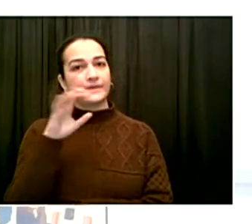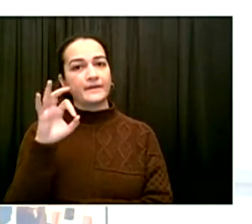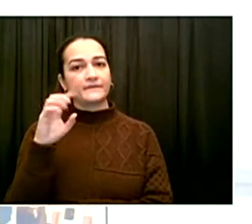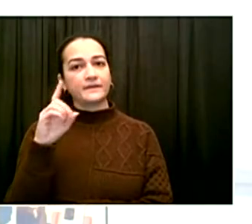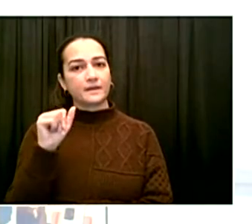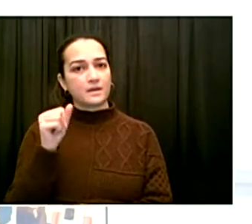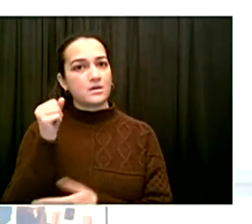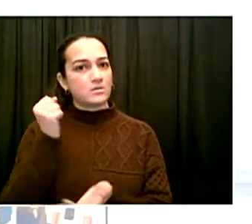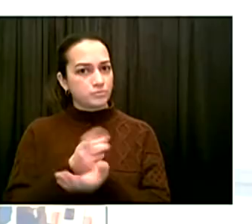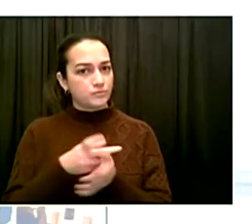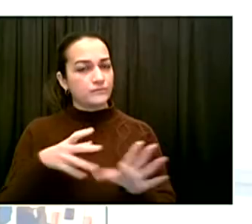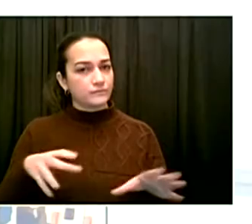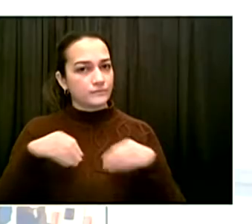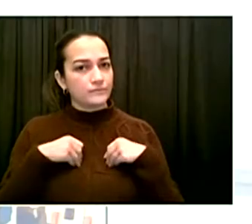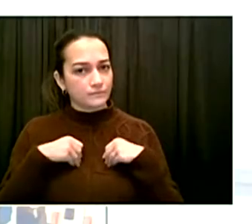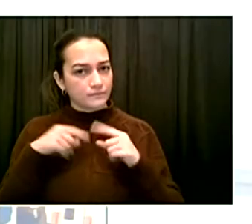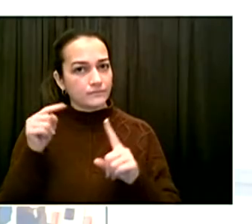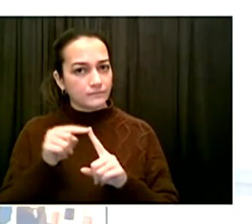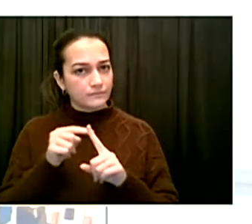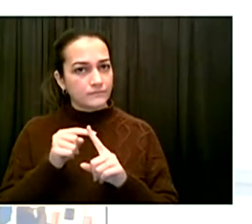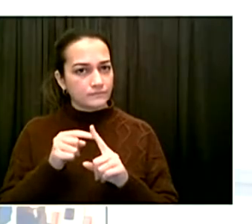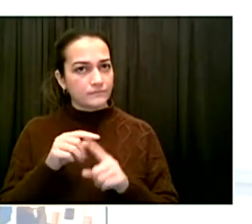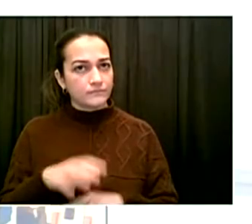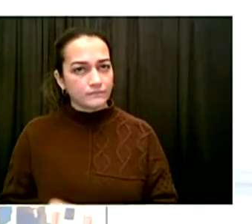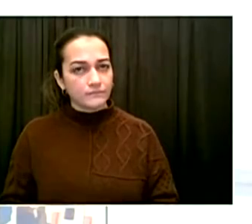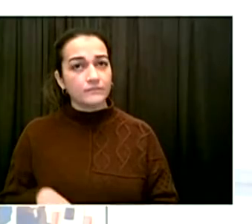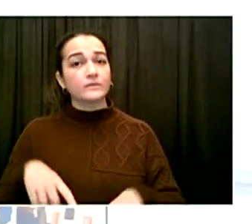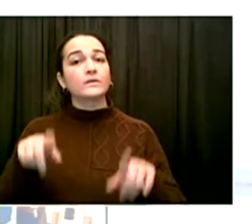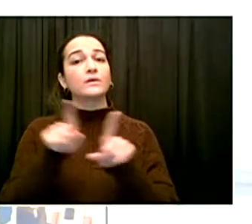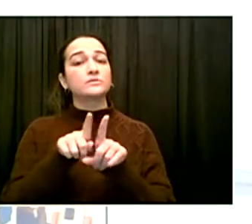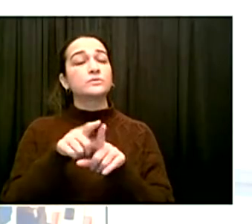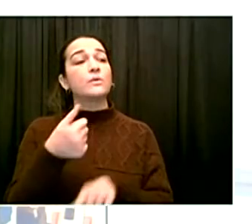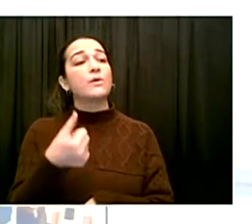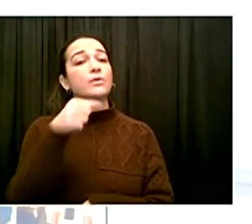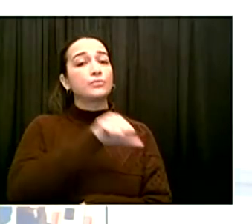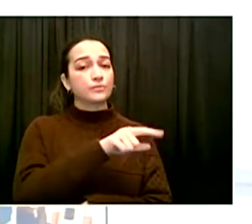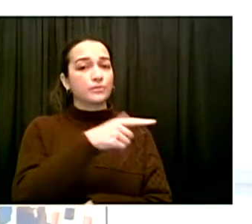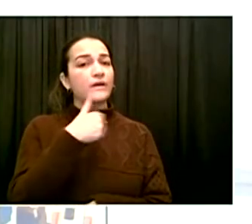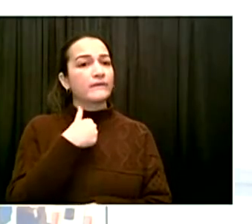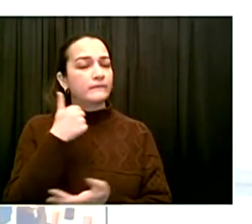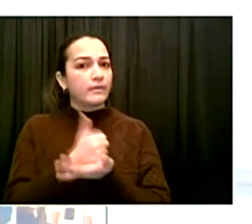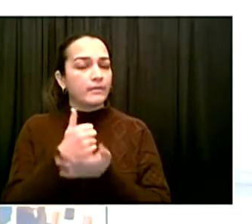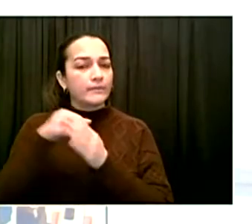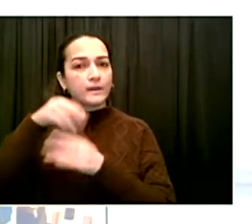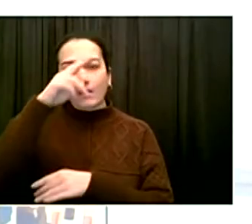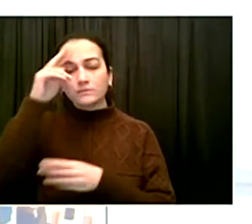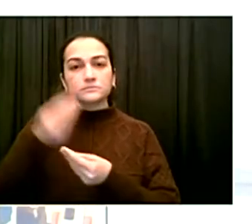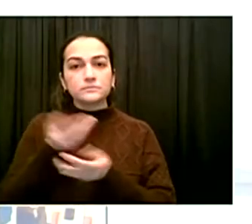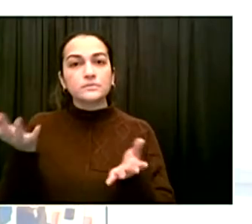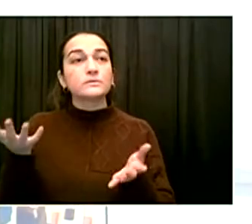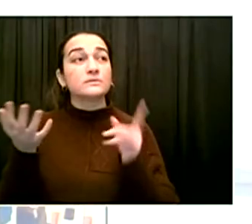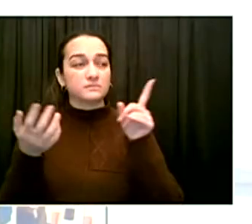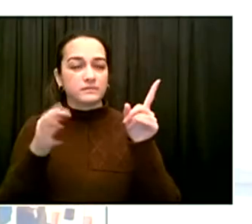ANTIVIRAL PILL, WHICH IS UNDER REVIEW BY THE FDA, WOULD ALSO